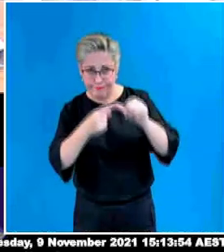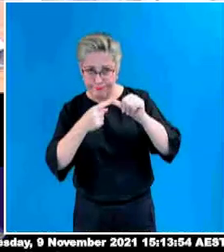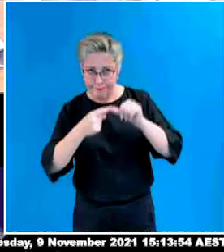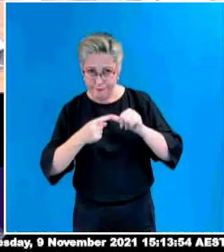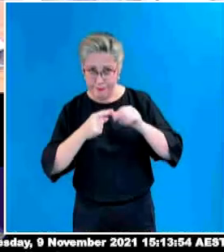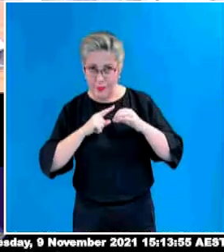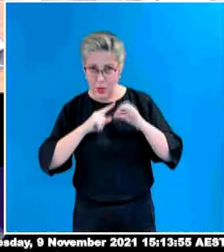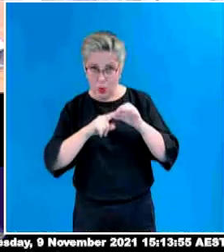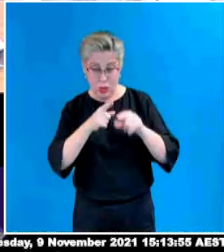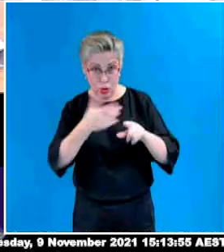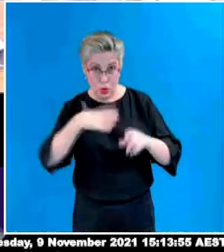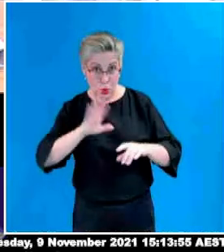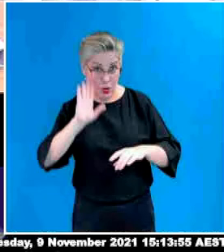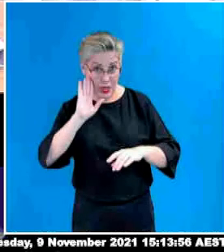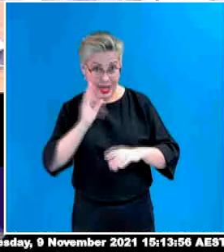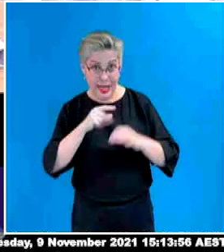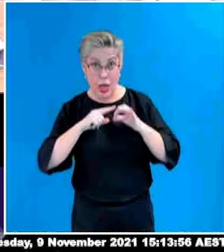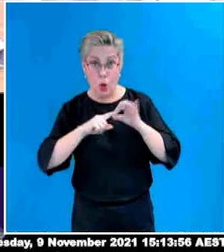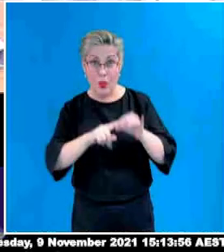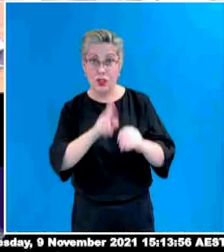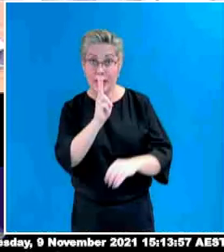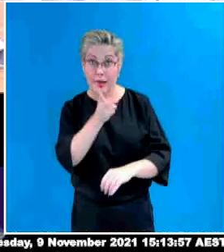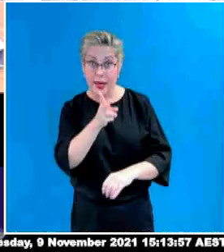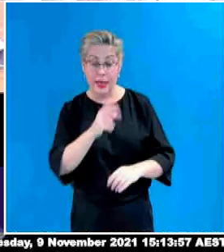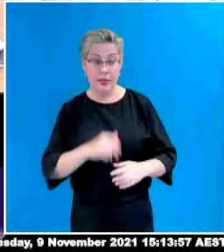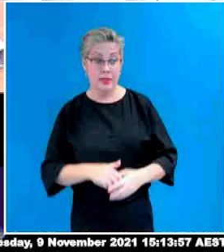Do you need the question repeated or do you remember it?